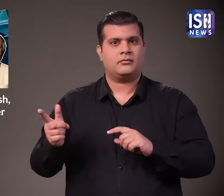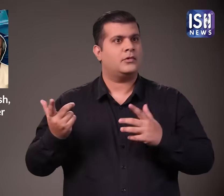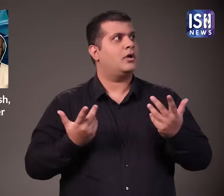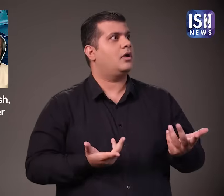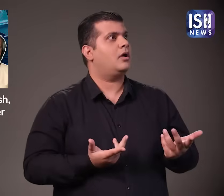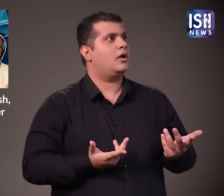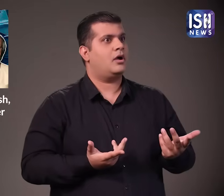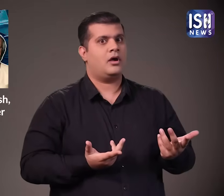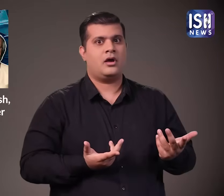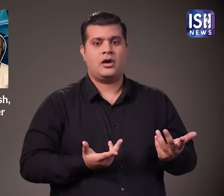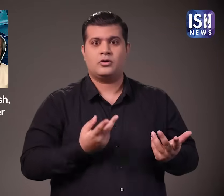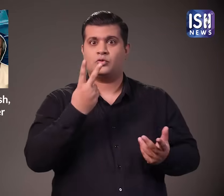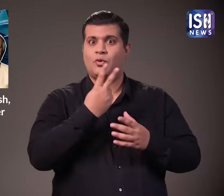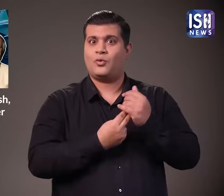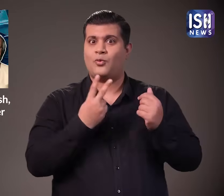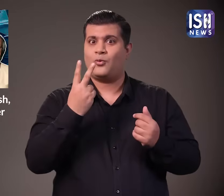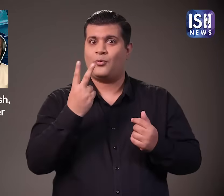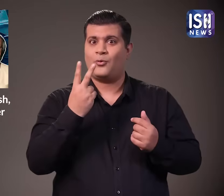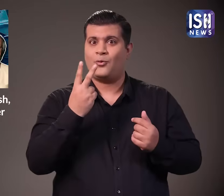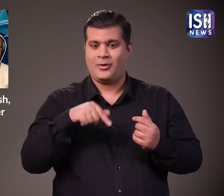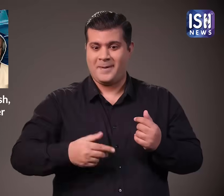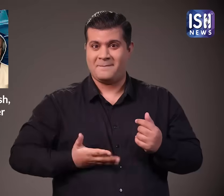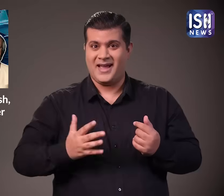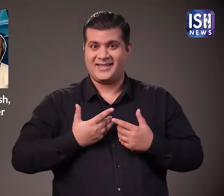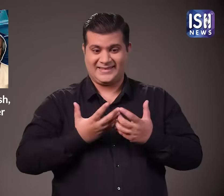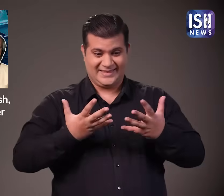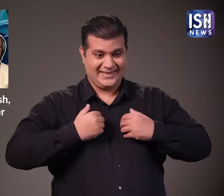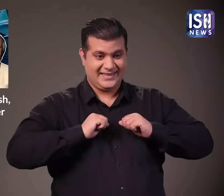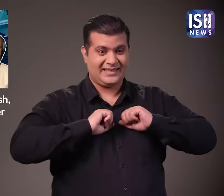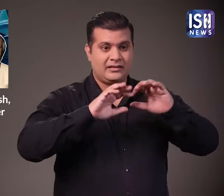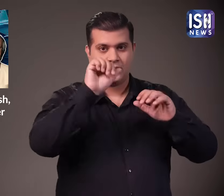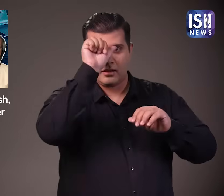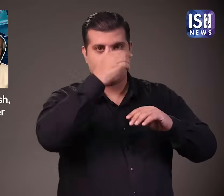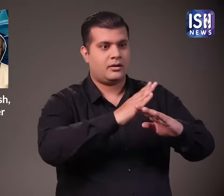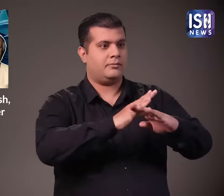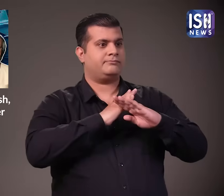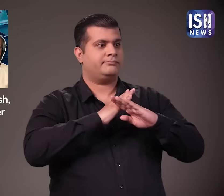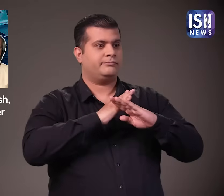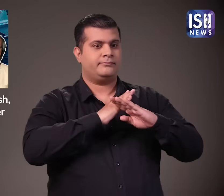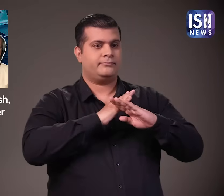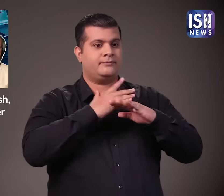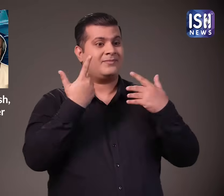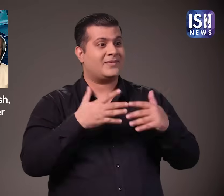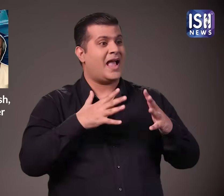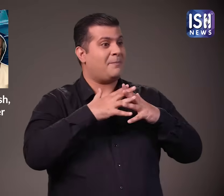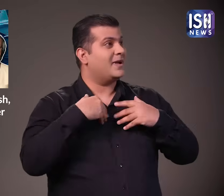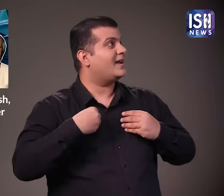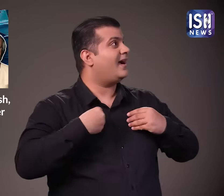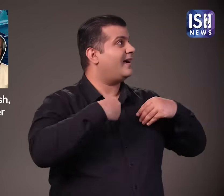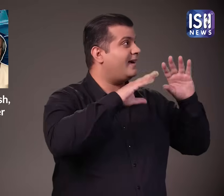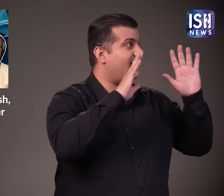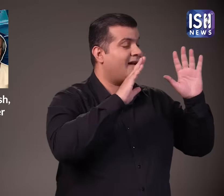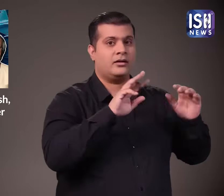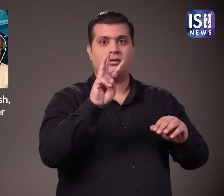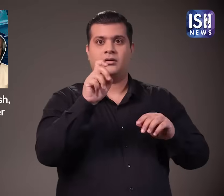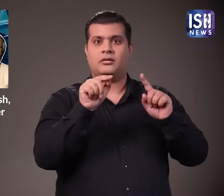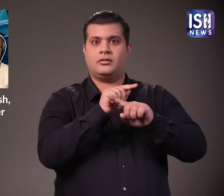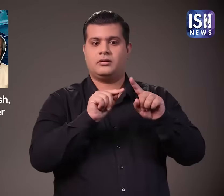It's a double trouble for Bangladesh as India has restricted the transit of goods through it, and USA has applied 37% tariff.